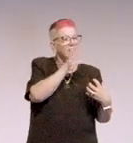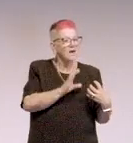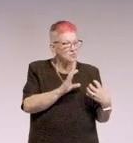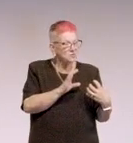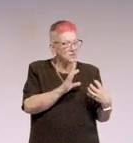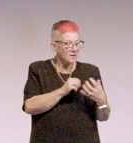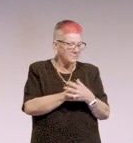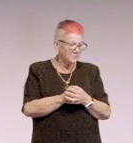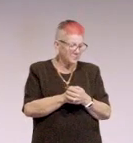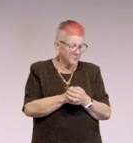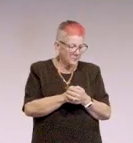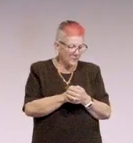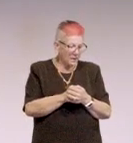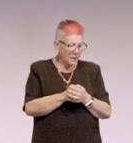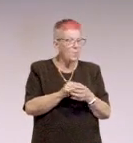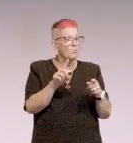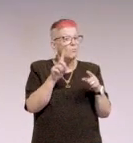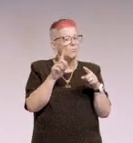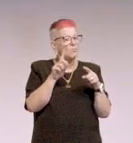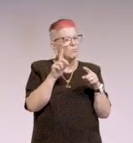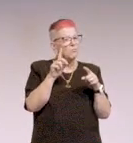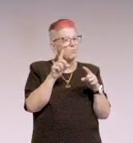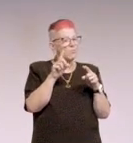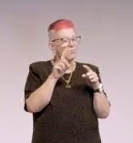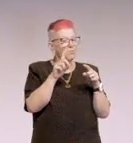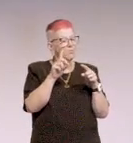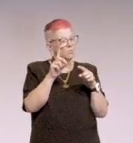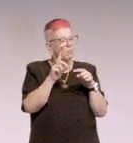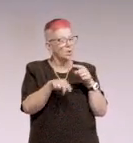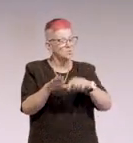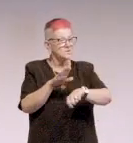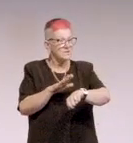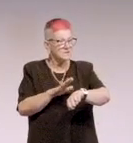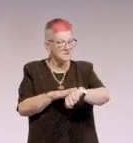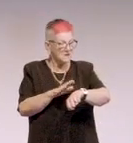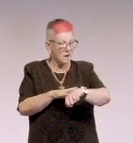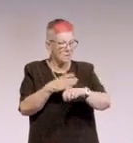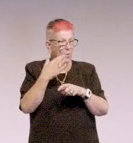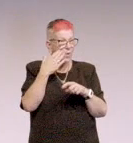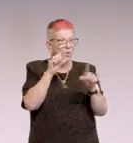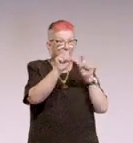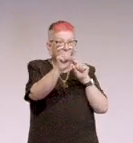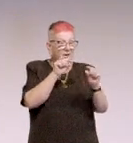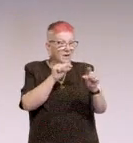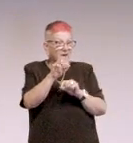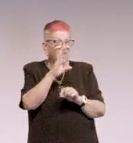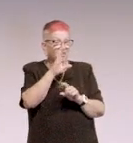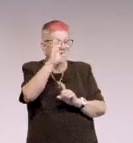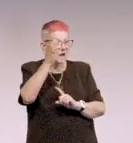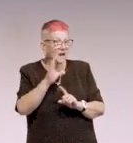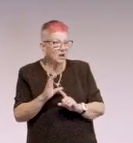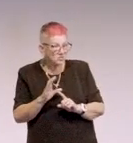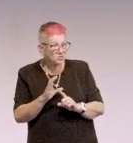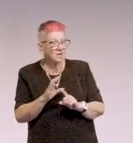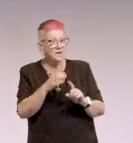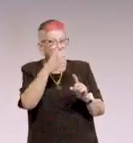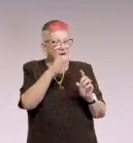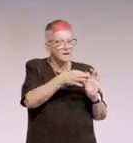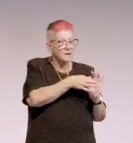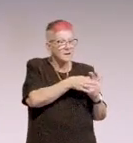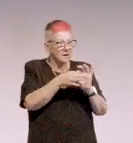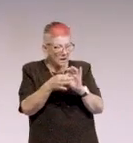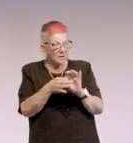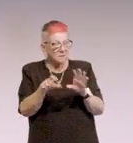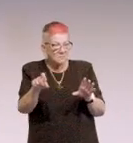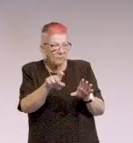So when you sell a country, it will give the data, and when